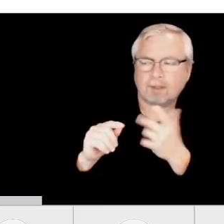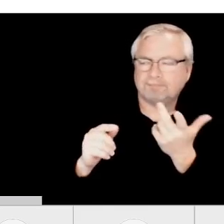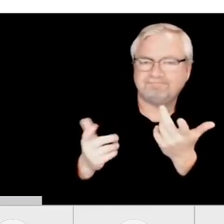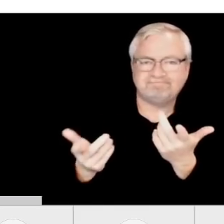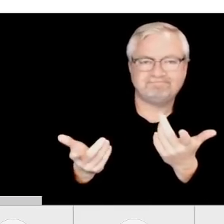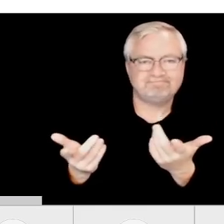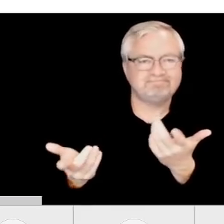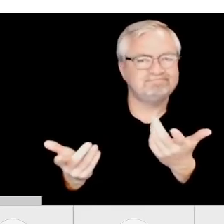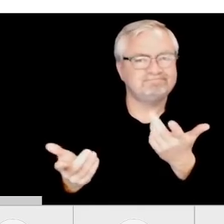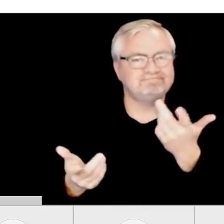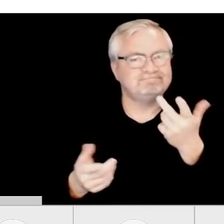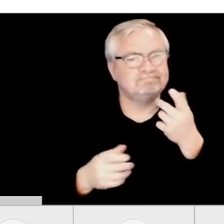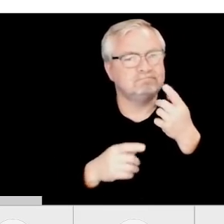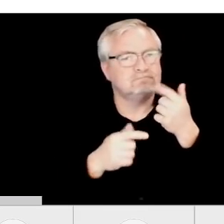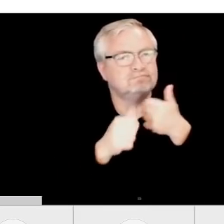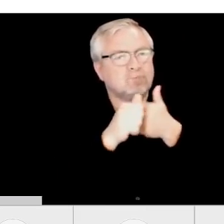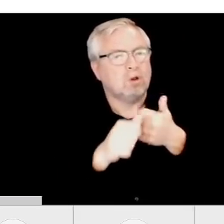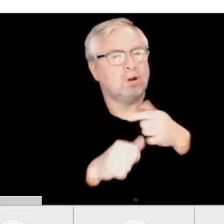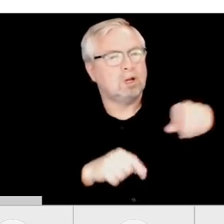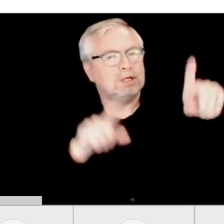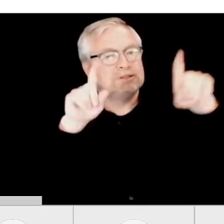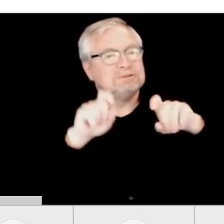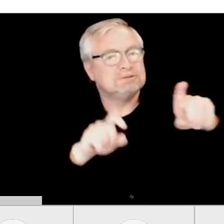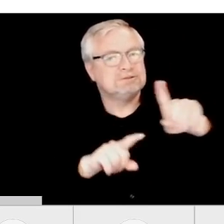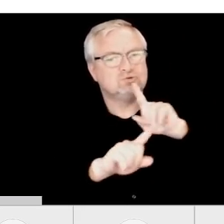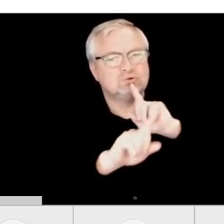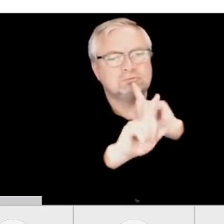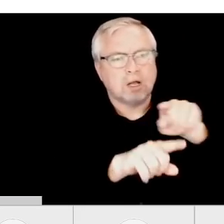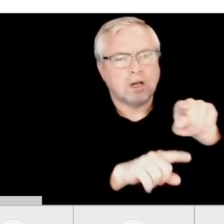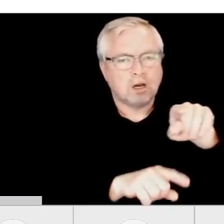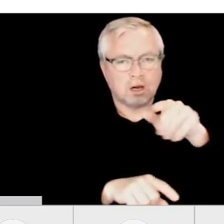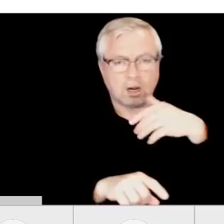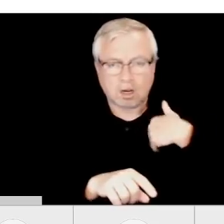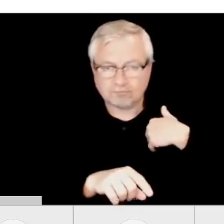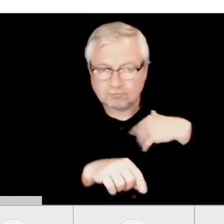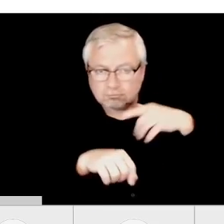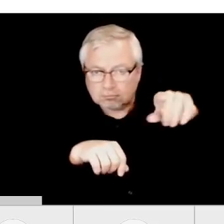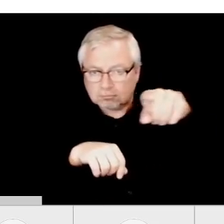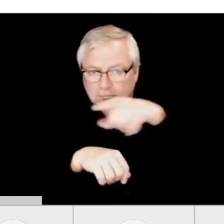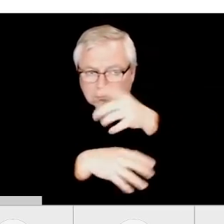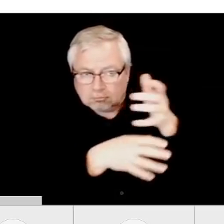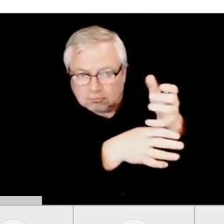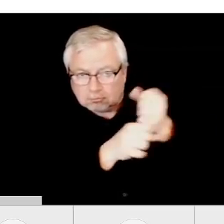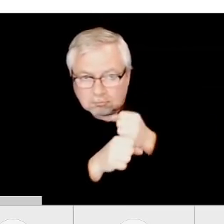testing to the individual who has received a test and not to his or her